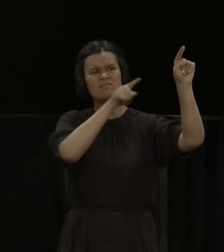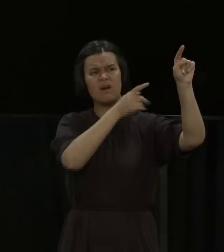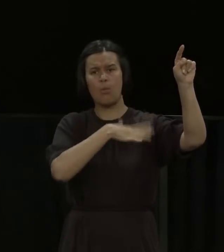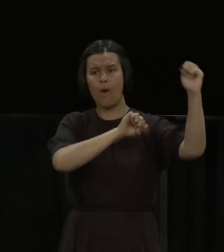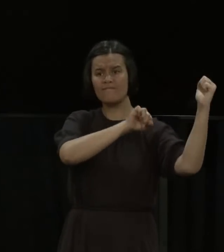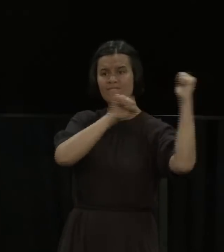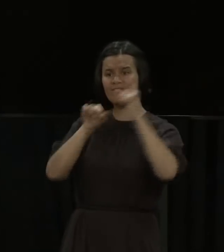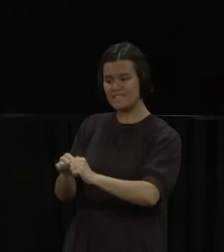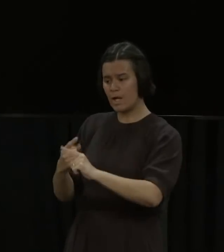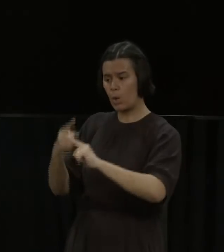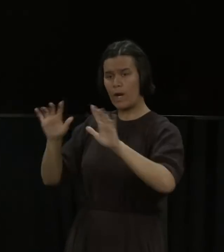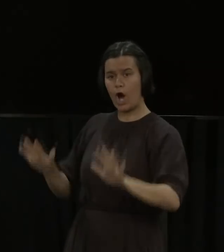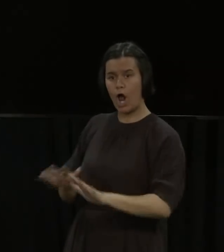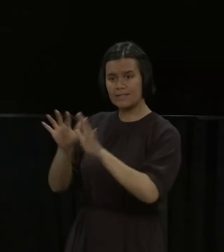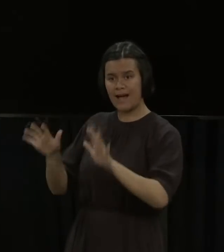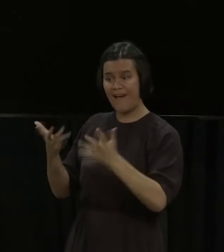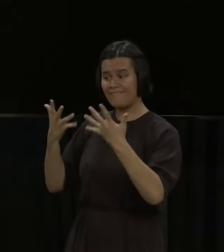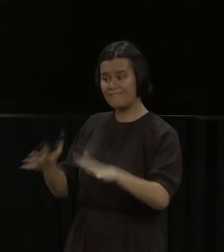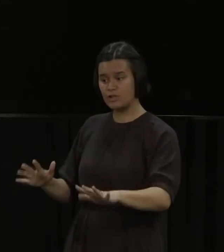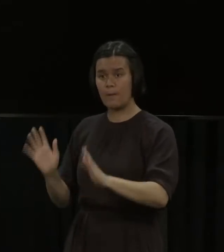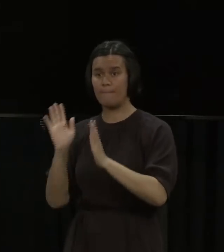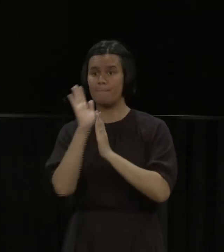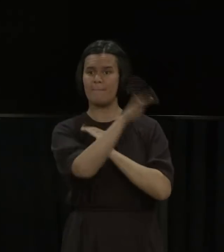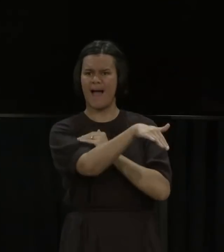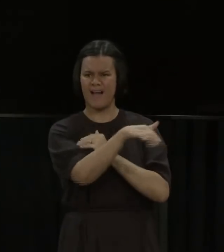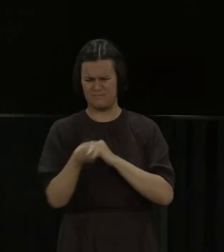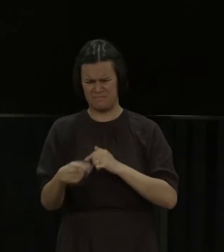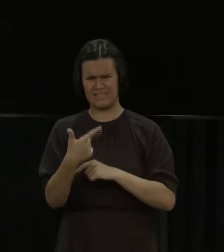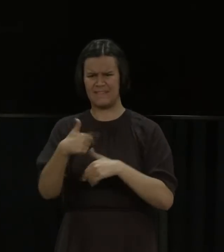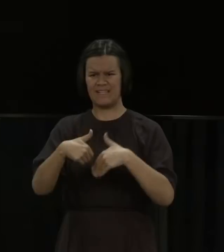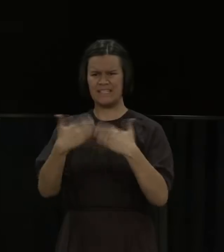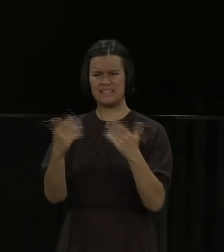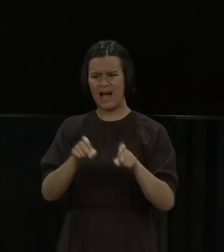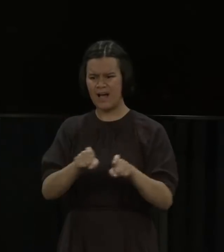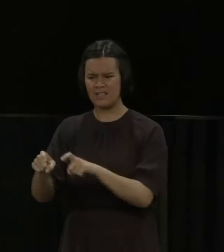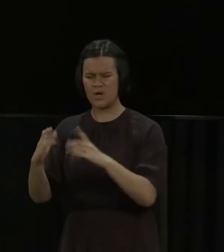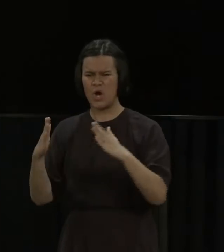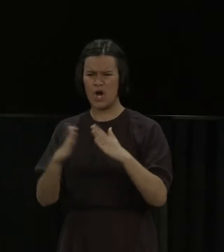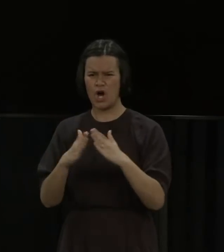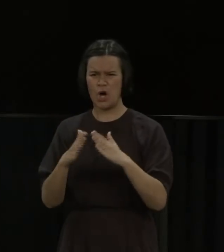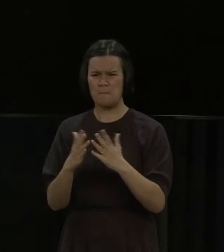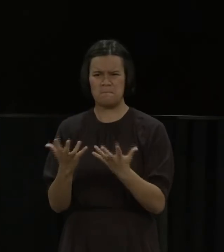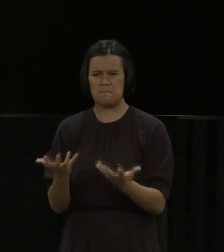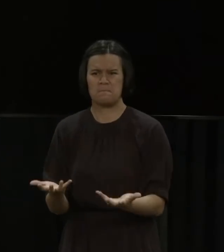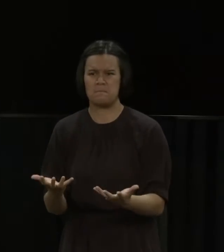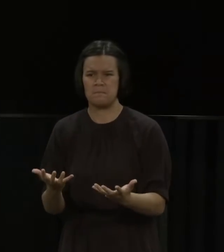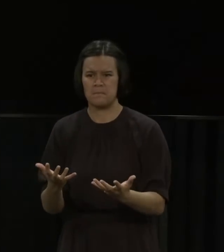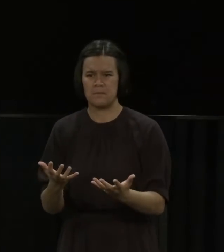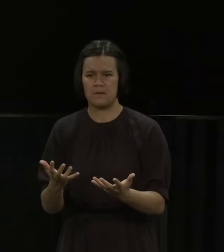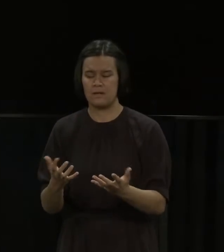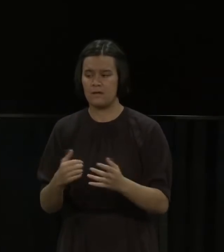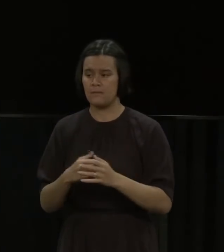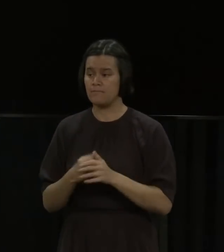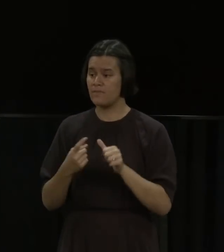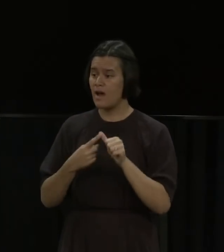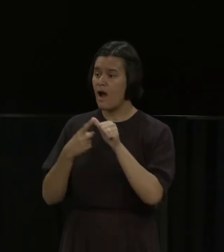For a Kiwi partner, living in New Zealand for ages and living in Australia, seven days is quite unrealistic if you just want to come home for a holiday to see people.